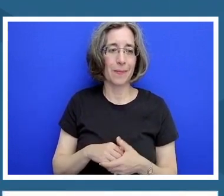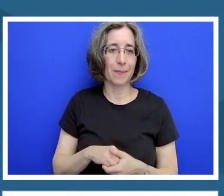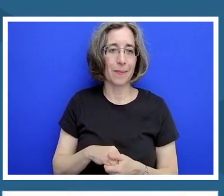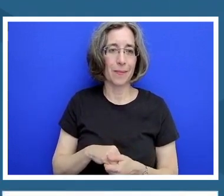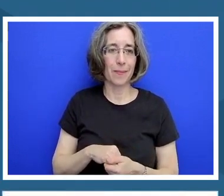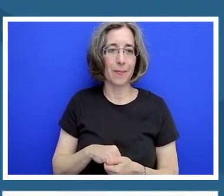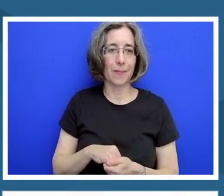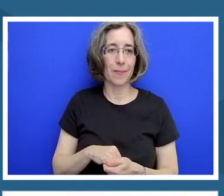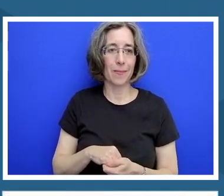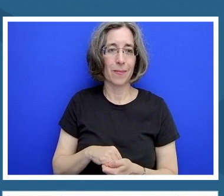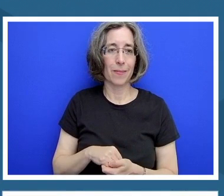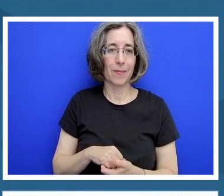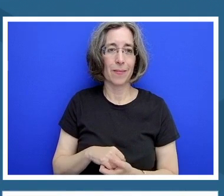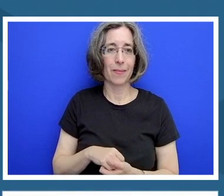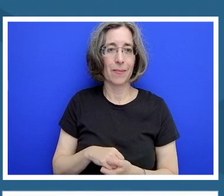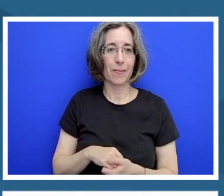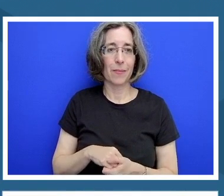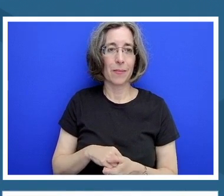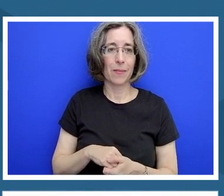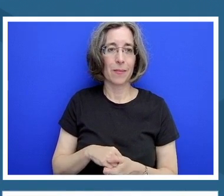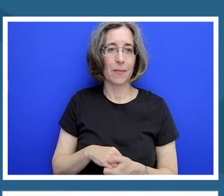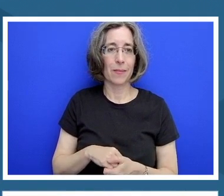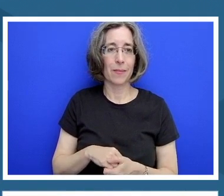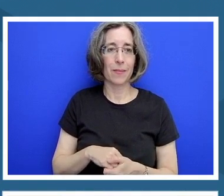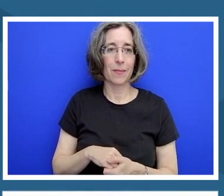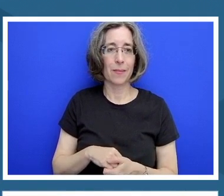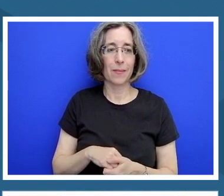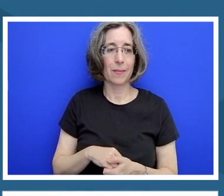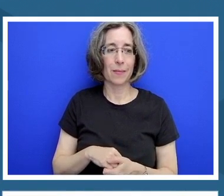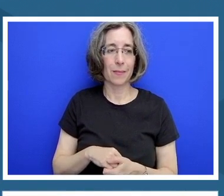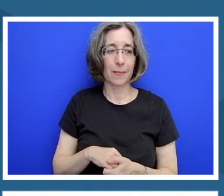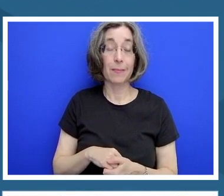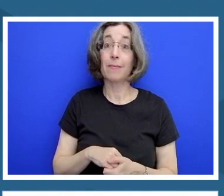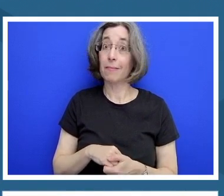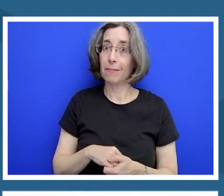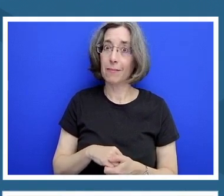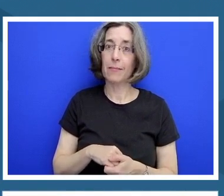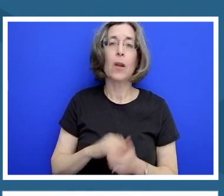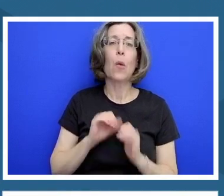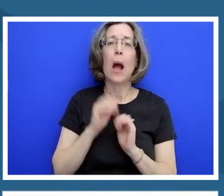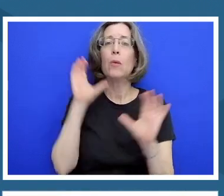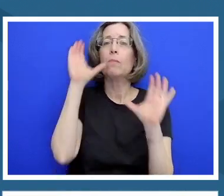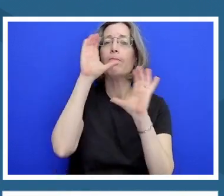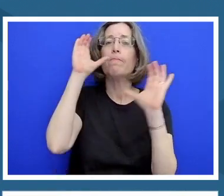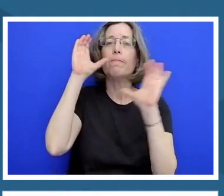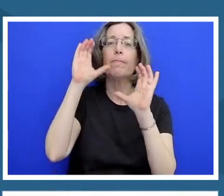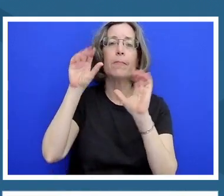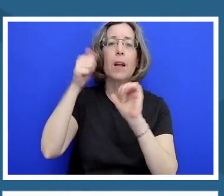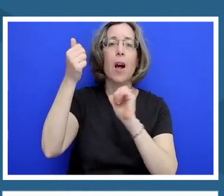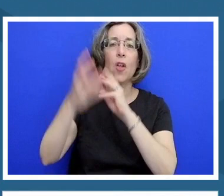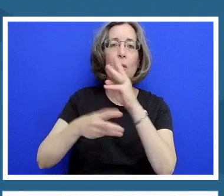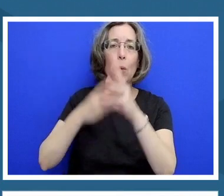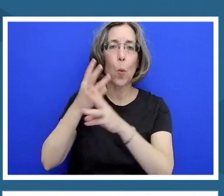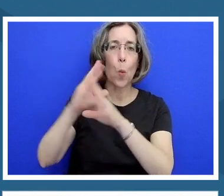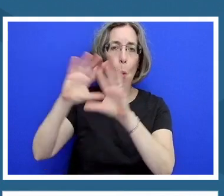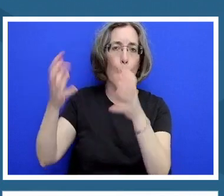uh we're gonna explore alien worlds in the classroom and i want to introduce you to